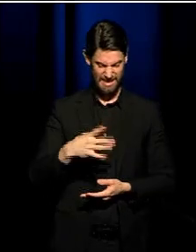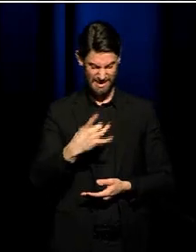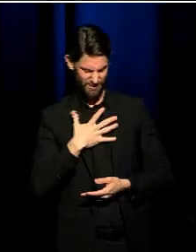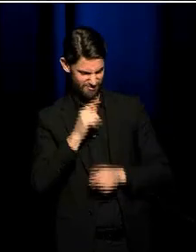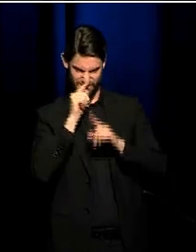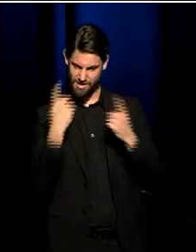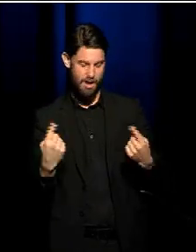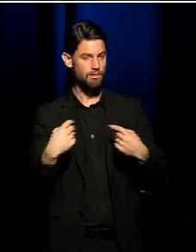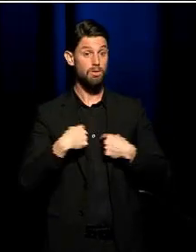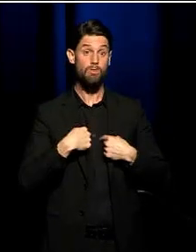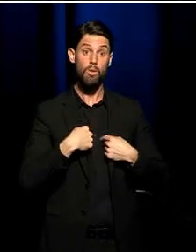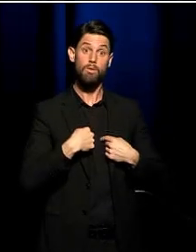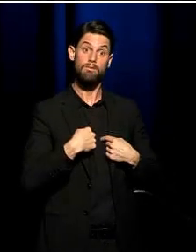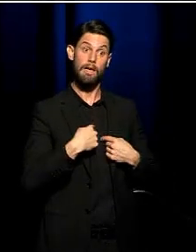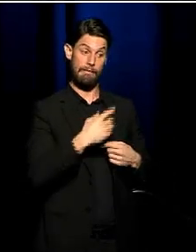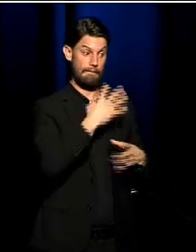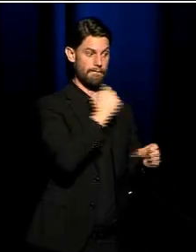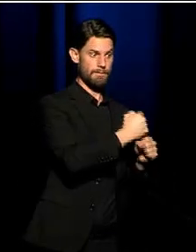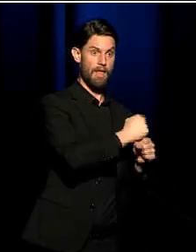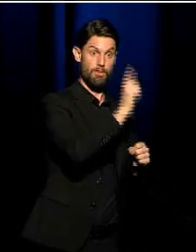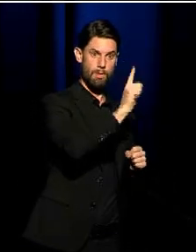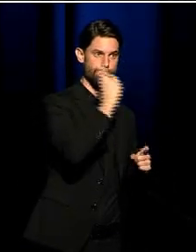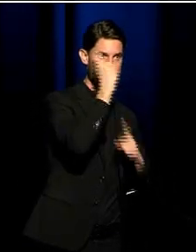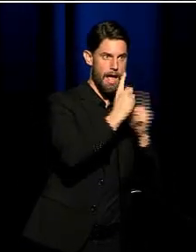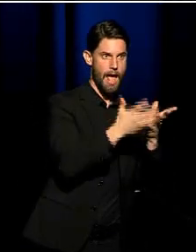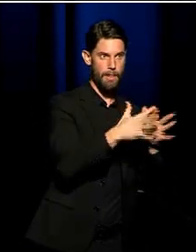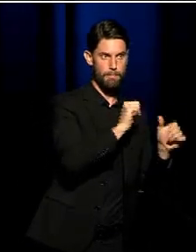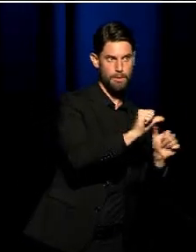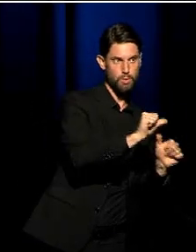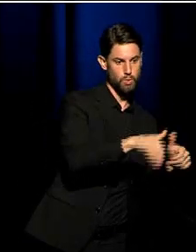agencies who will be providing the following support. The Australian